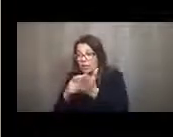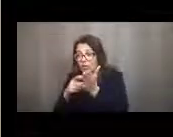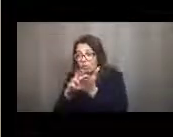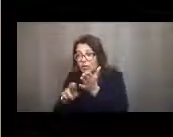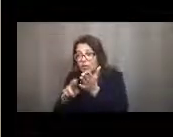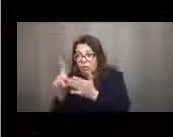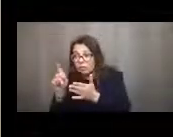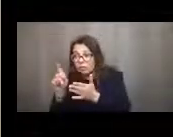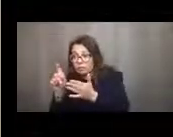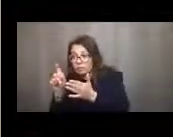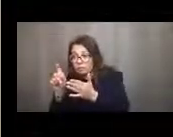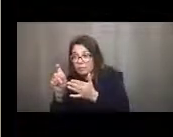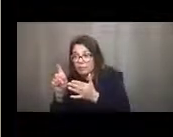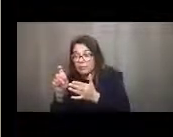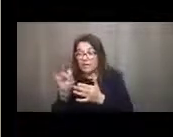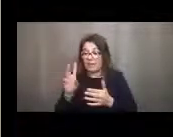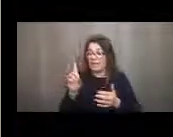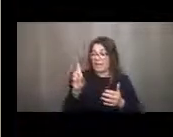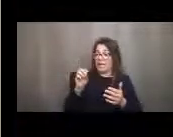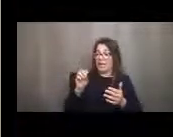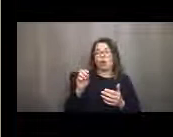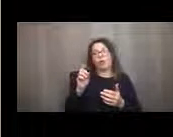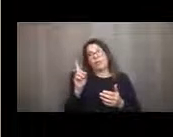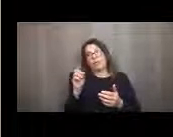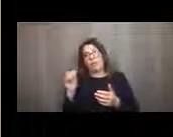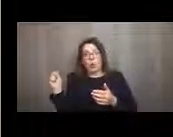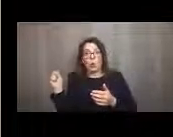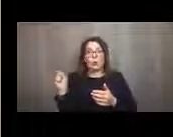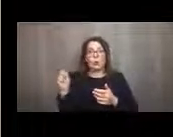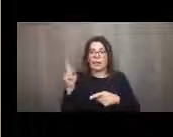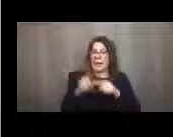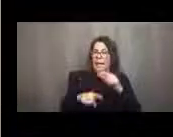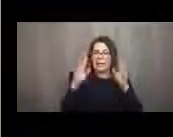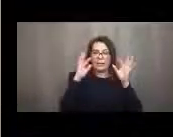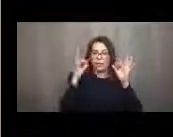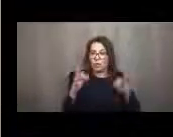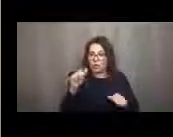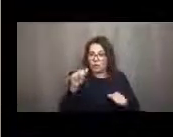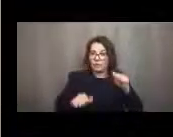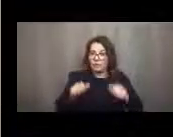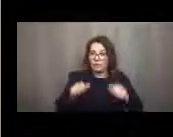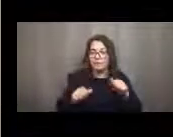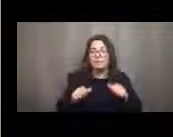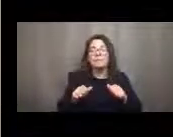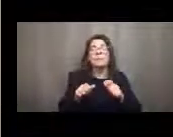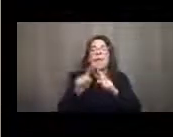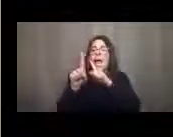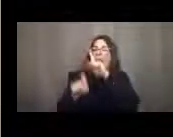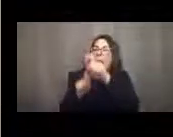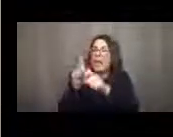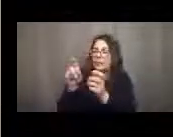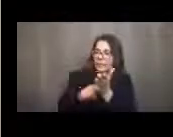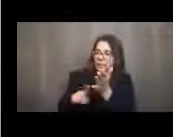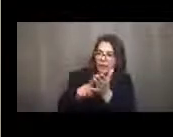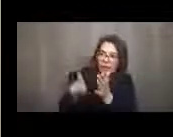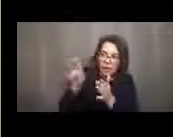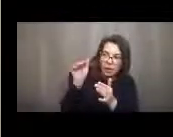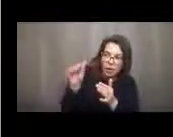And if the DO or DOs are not able to make that determination, they can ask the Investigator about the relatedness